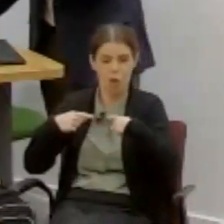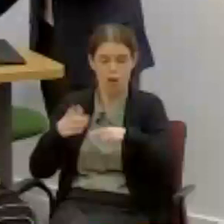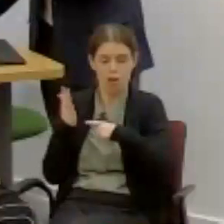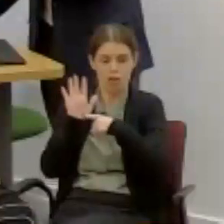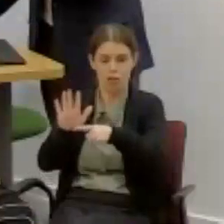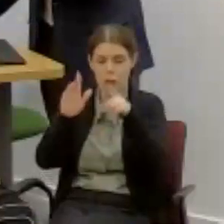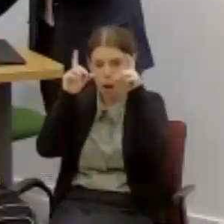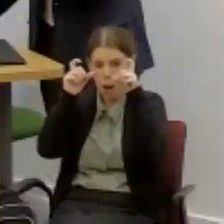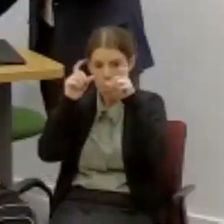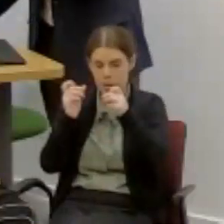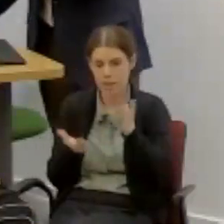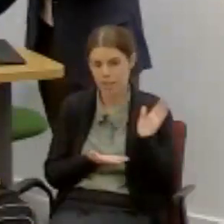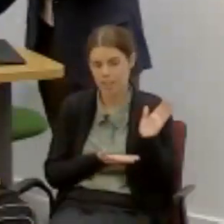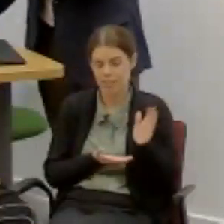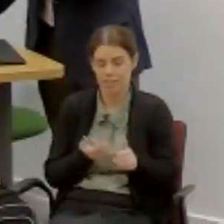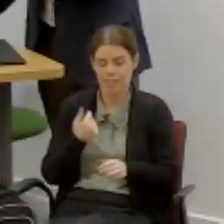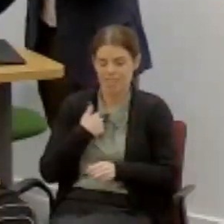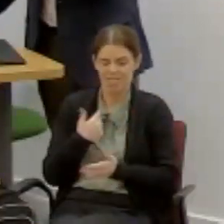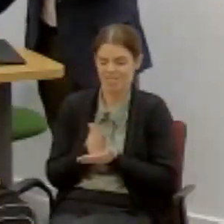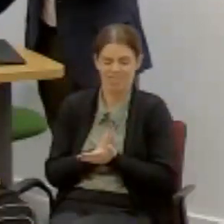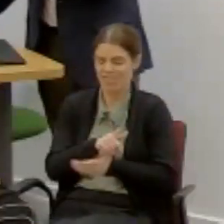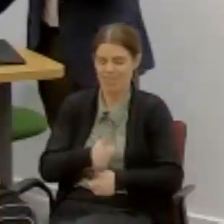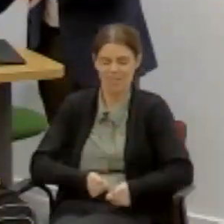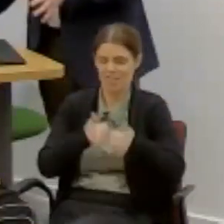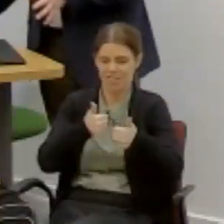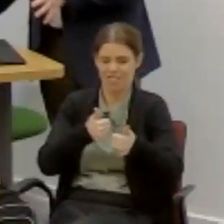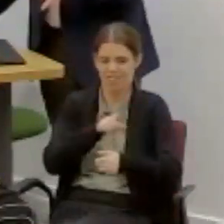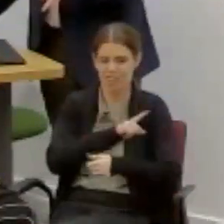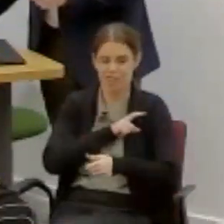I'm sure she won’t mind would cause cycling across America.